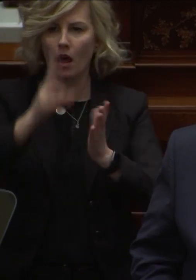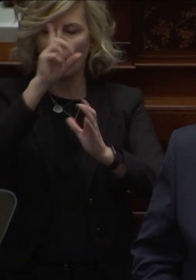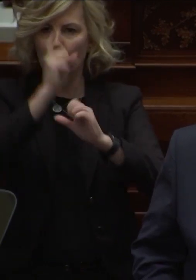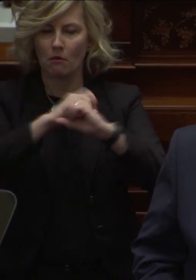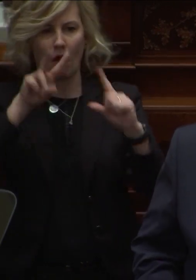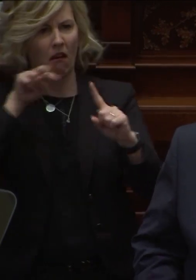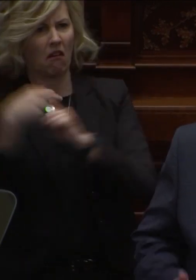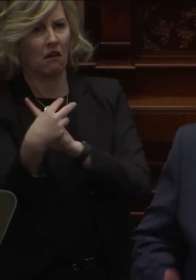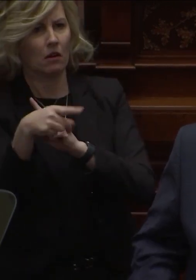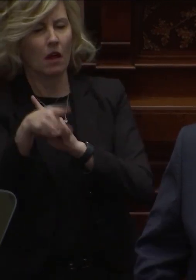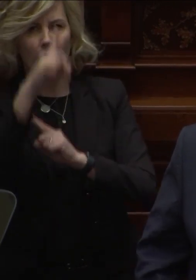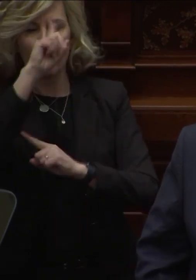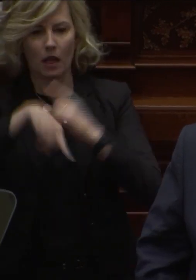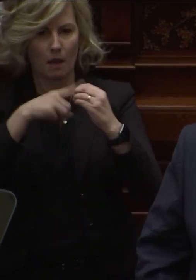HONEST PERSPECTIVE TO THINK